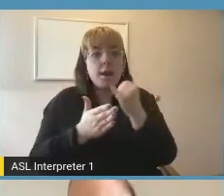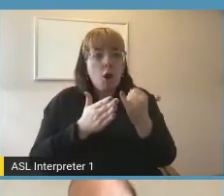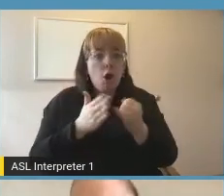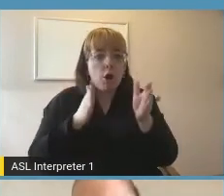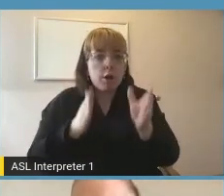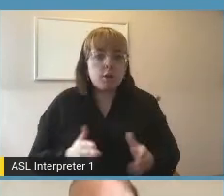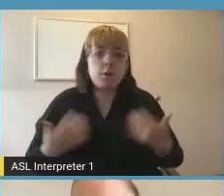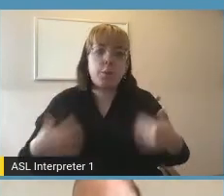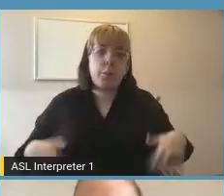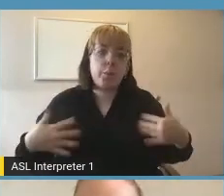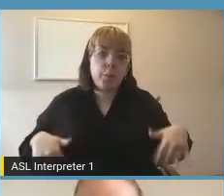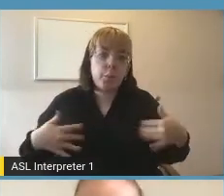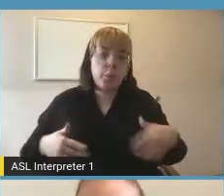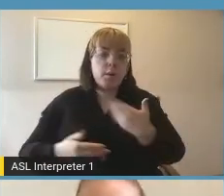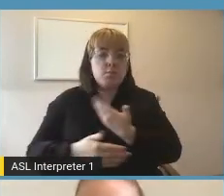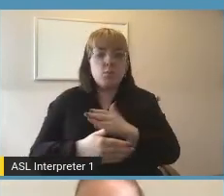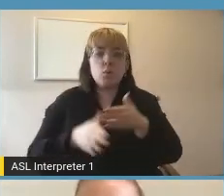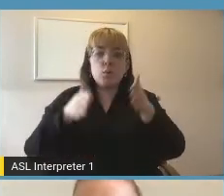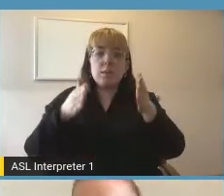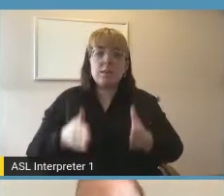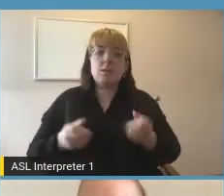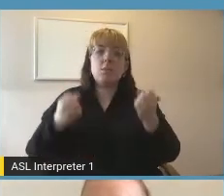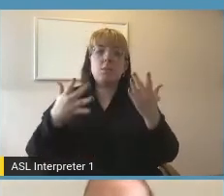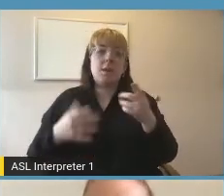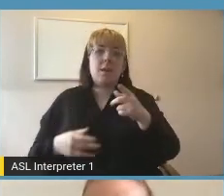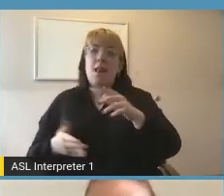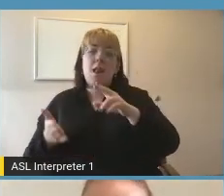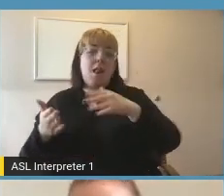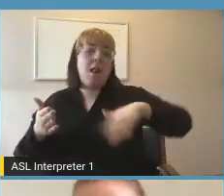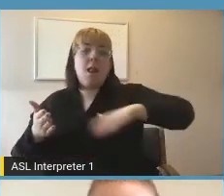online that is not connected to a record label and a complicated machine of bureaucracy.